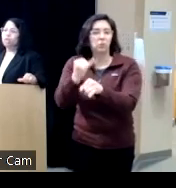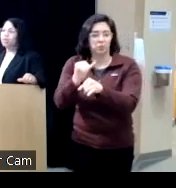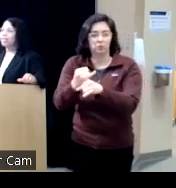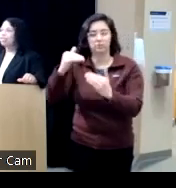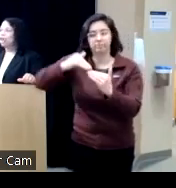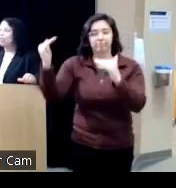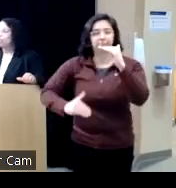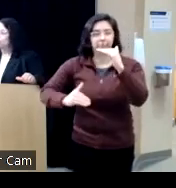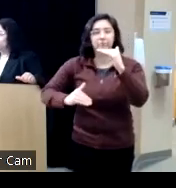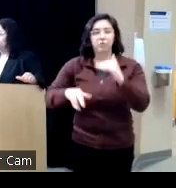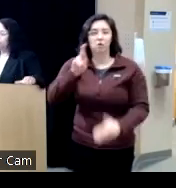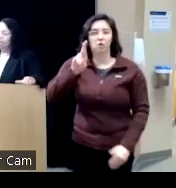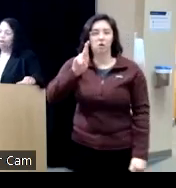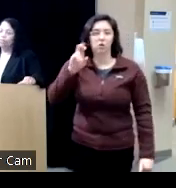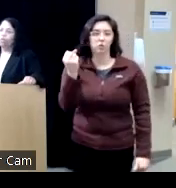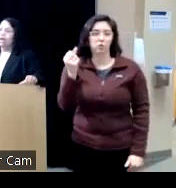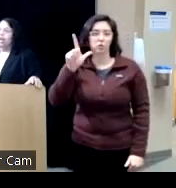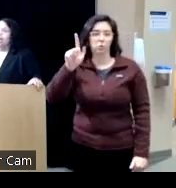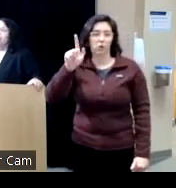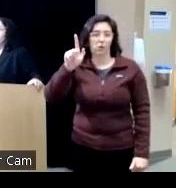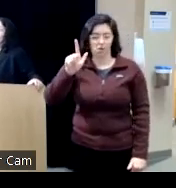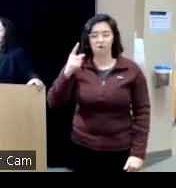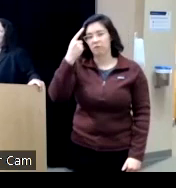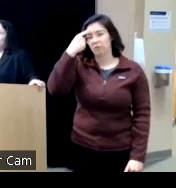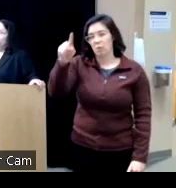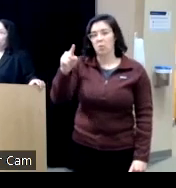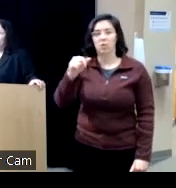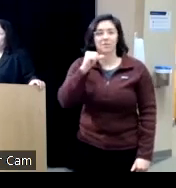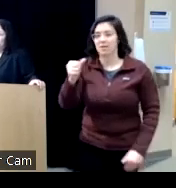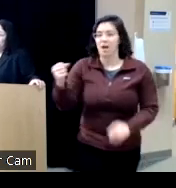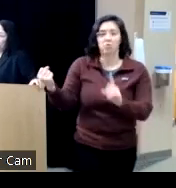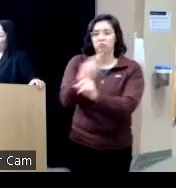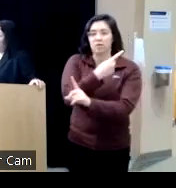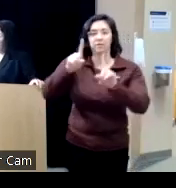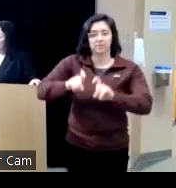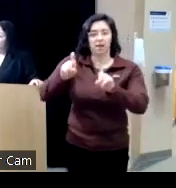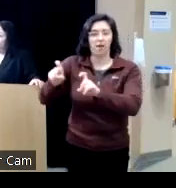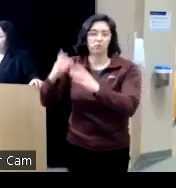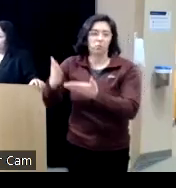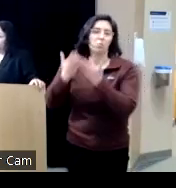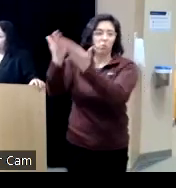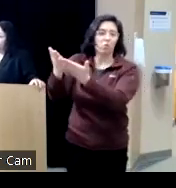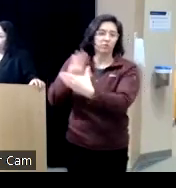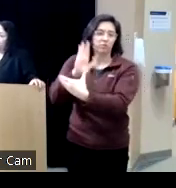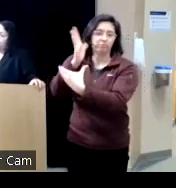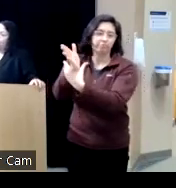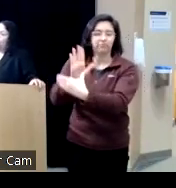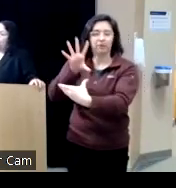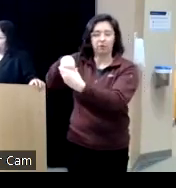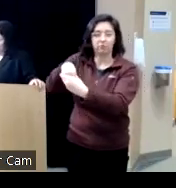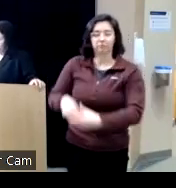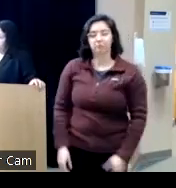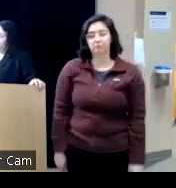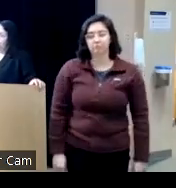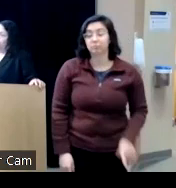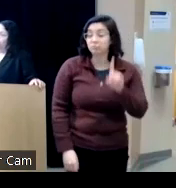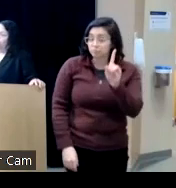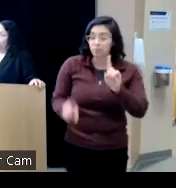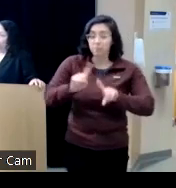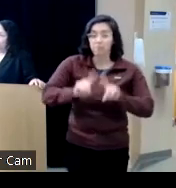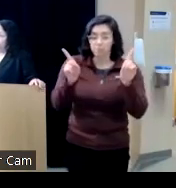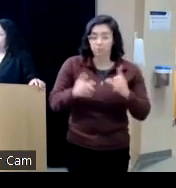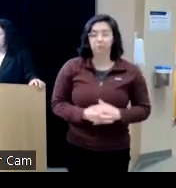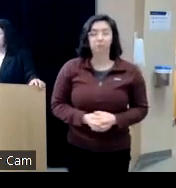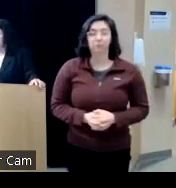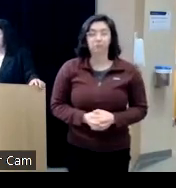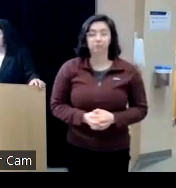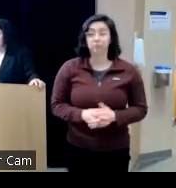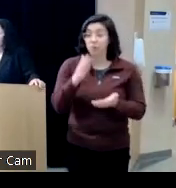health disparities r21 for a non-randomized test of a proposed intervention however part of that is